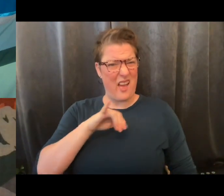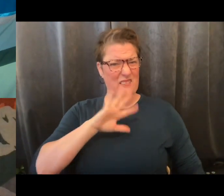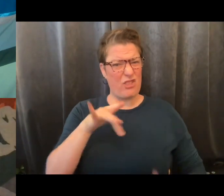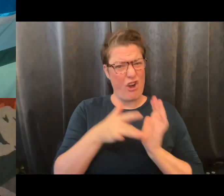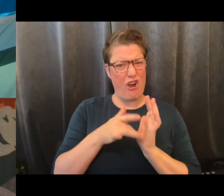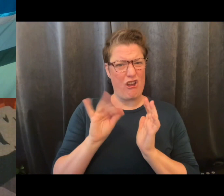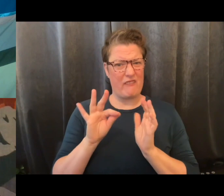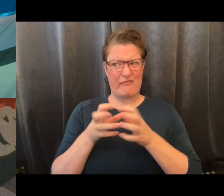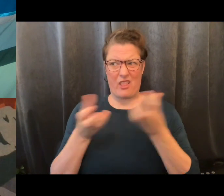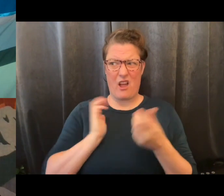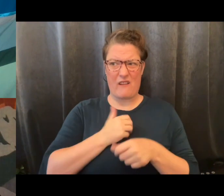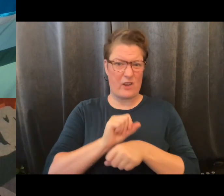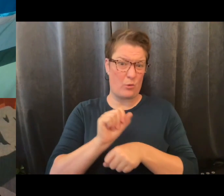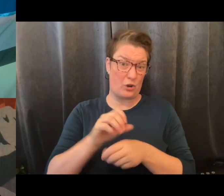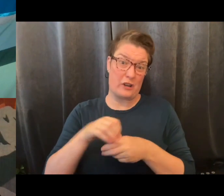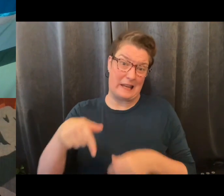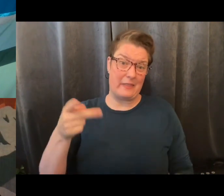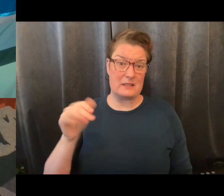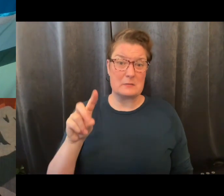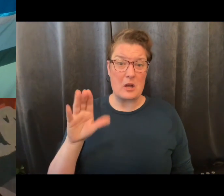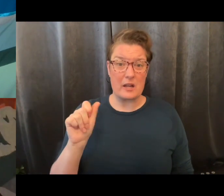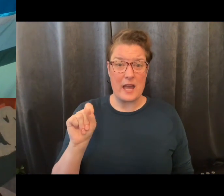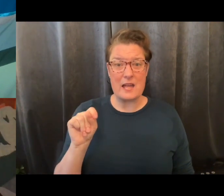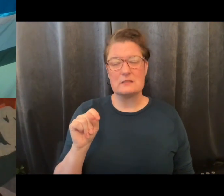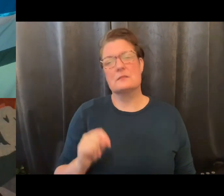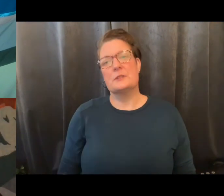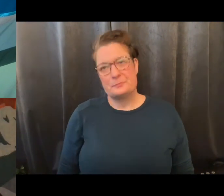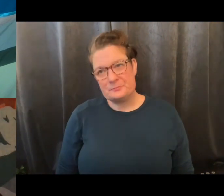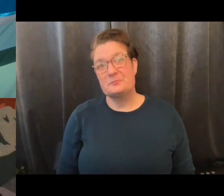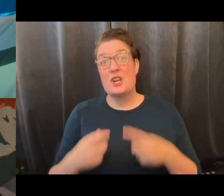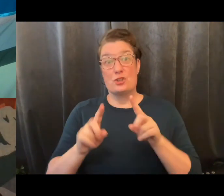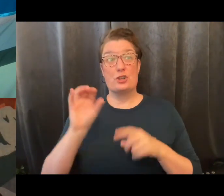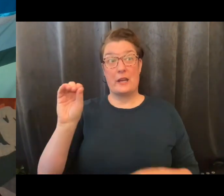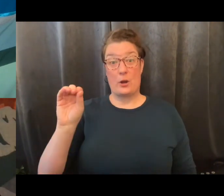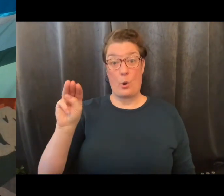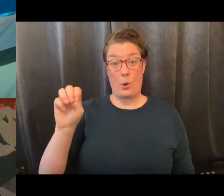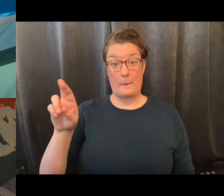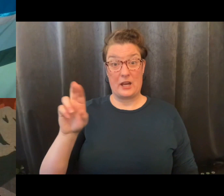in this podcast and, but yeah, during the Omer period, each week focuses on